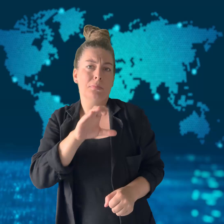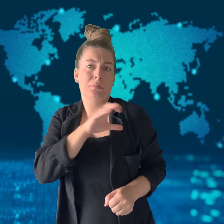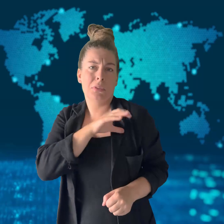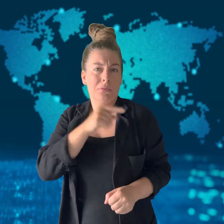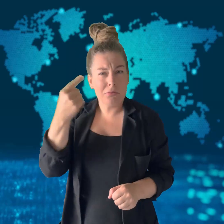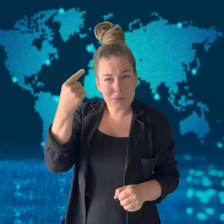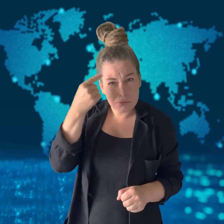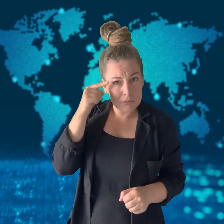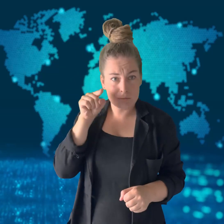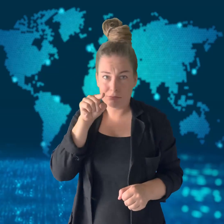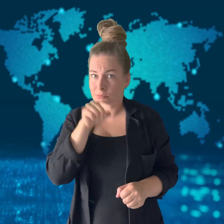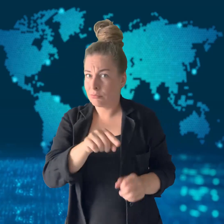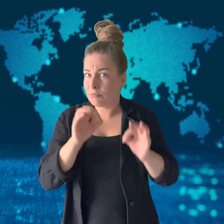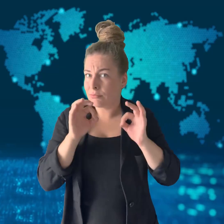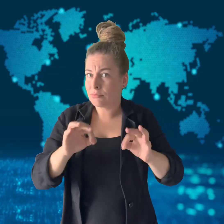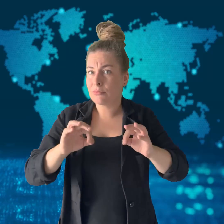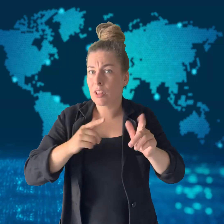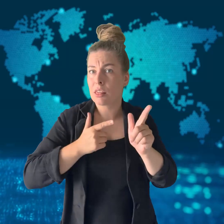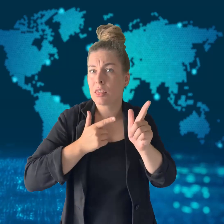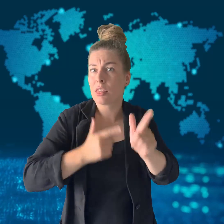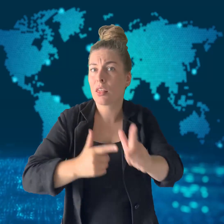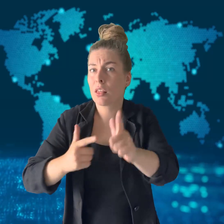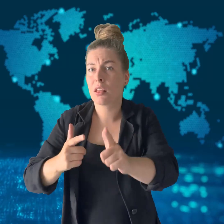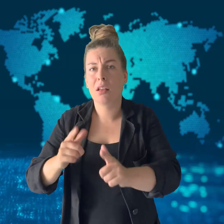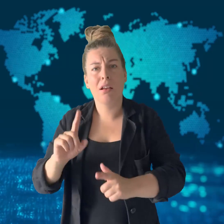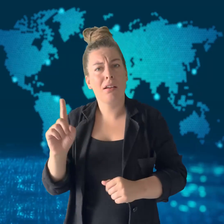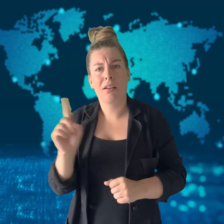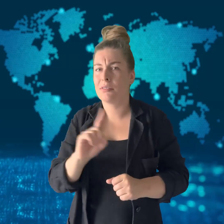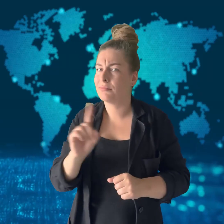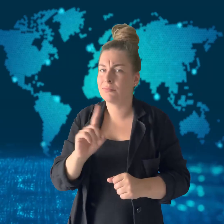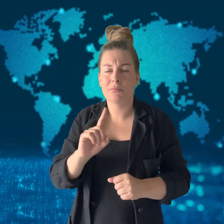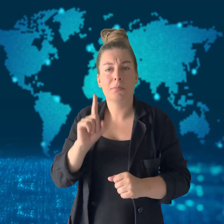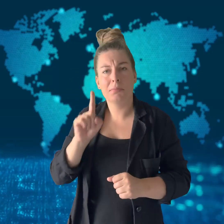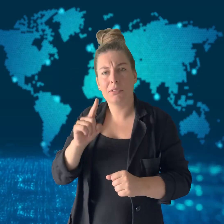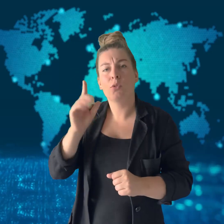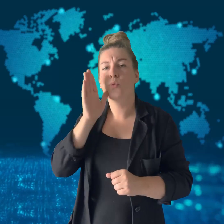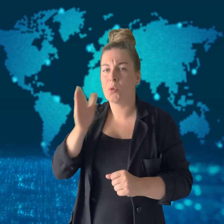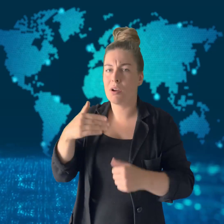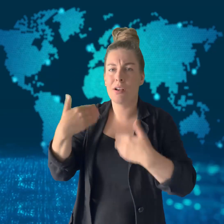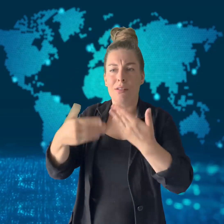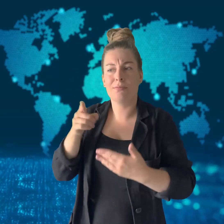Police do not expect the case to have been terrorism,